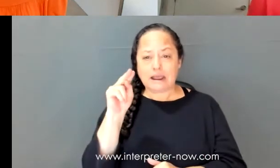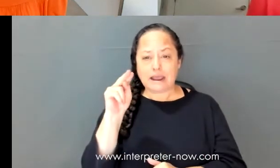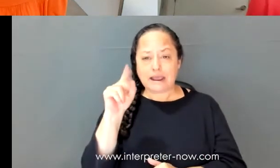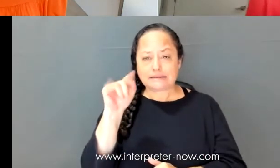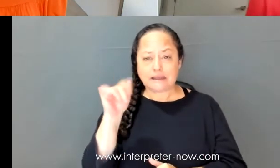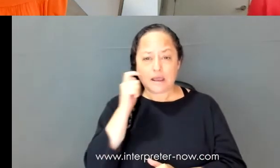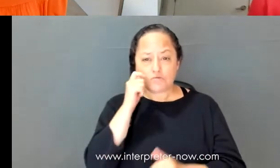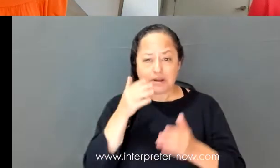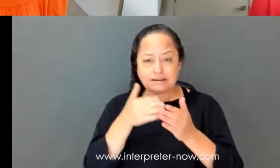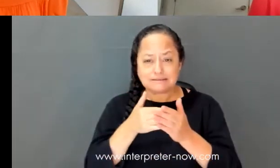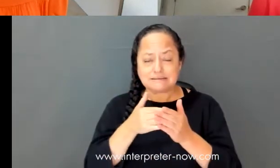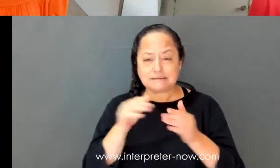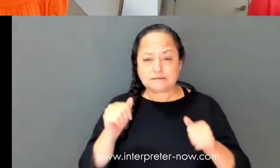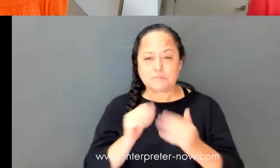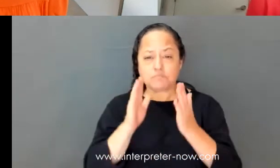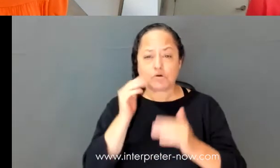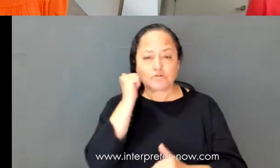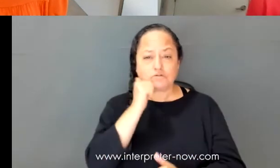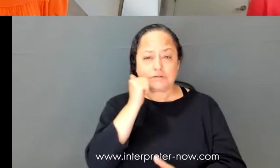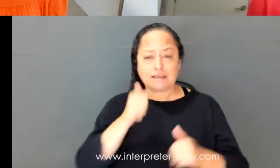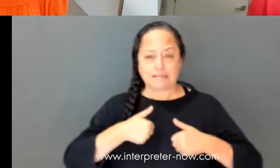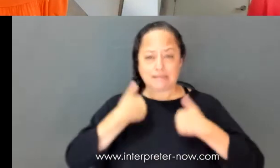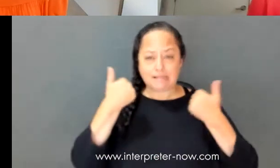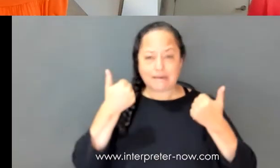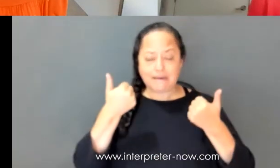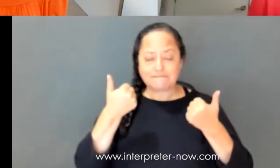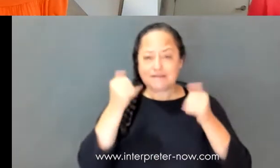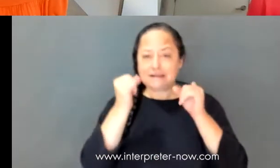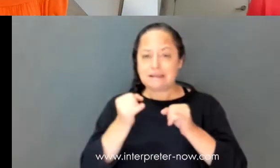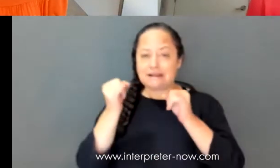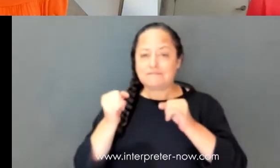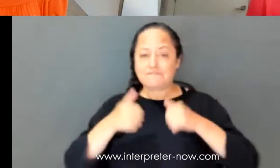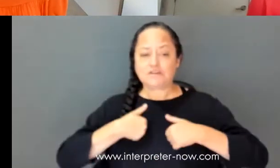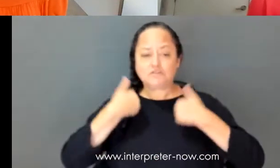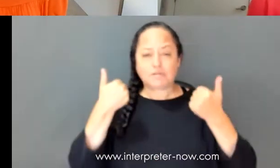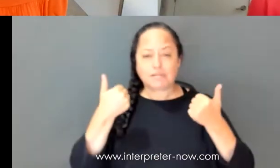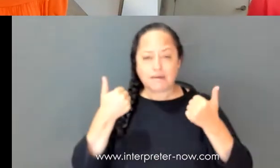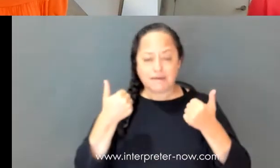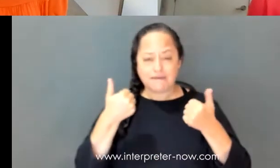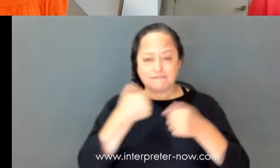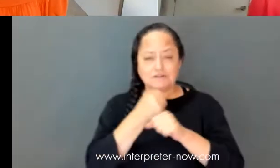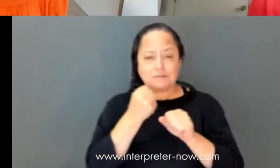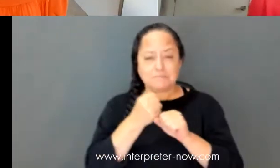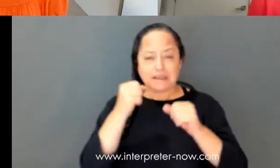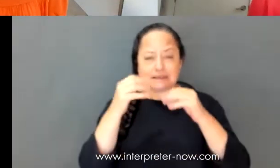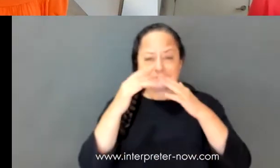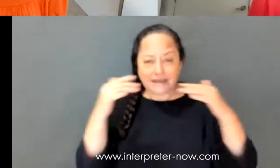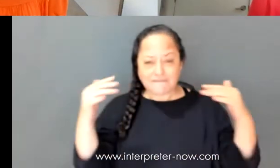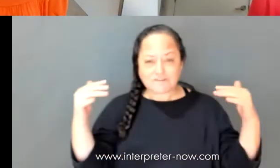day-to-day life and your individual lives is to cultivate diversity and cultivate diversity